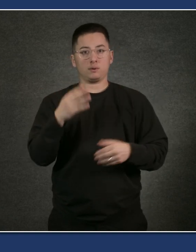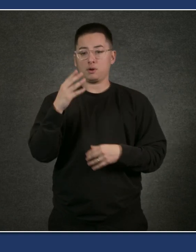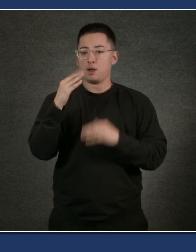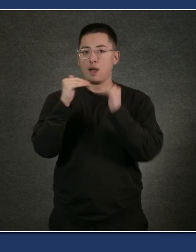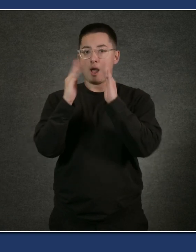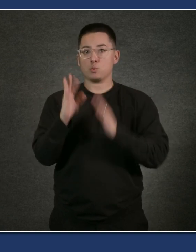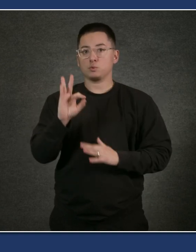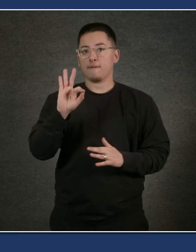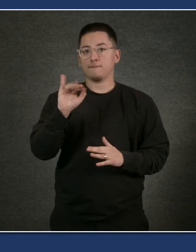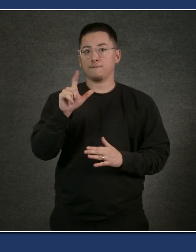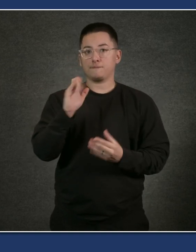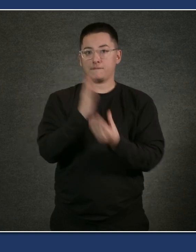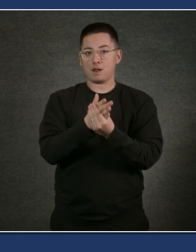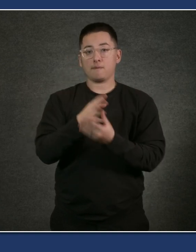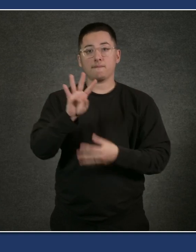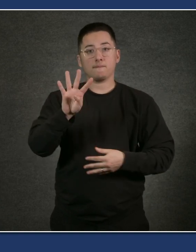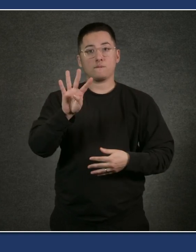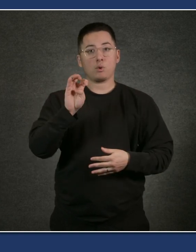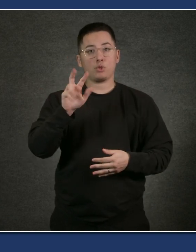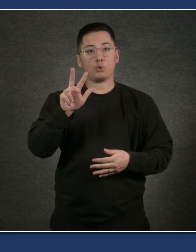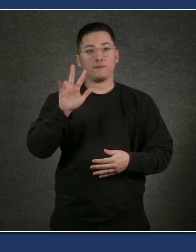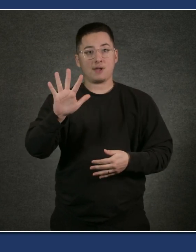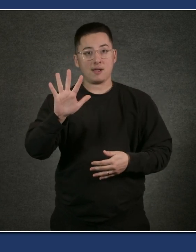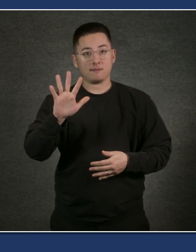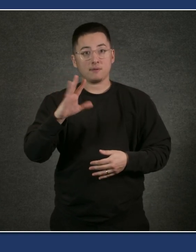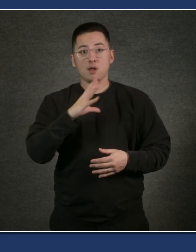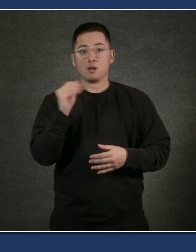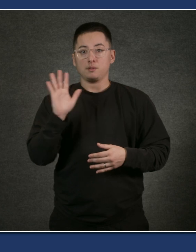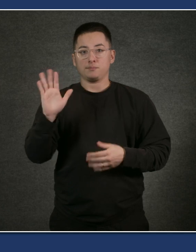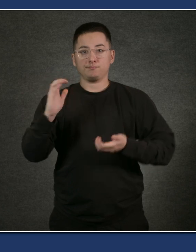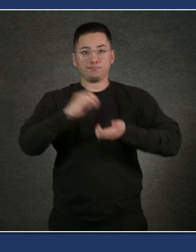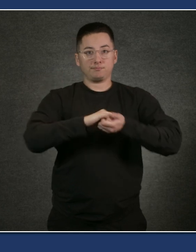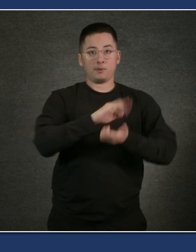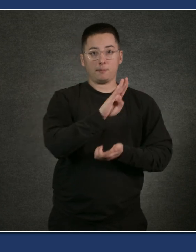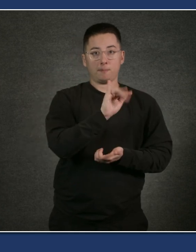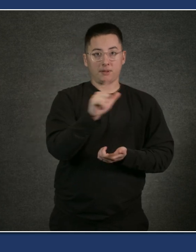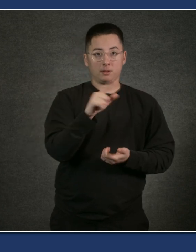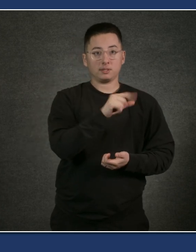and its companion bill, Senate File 316.